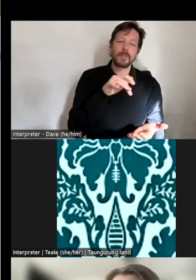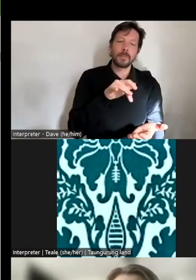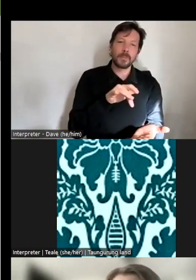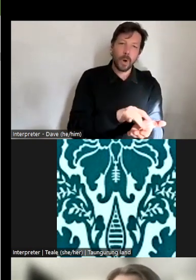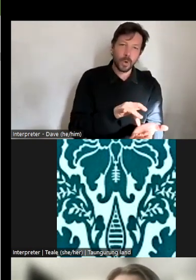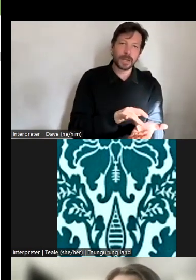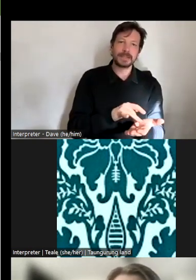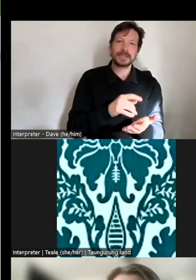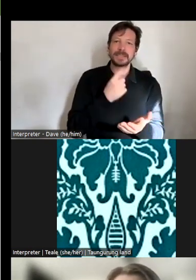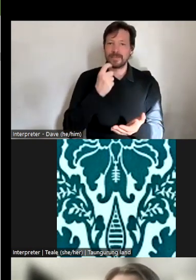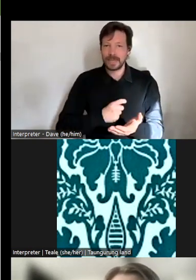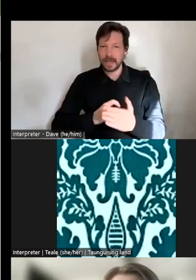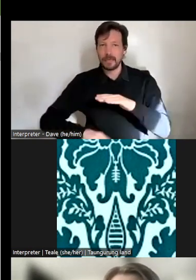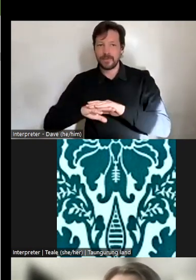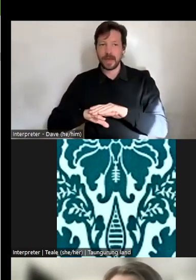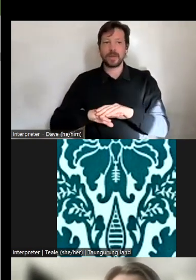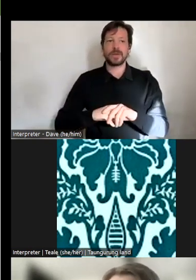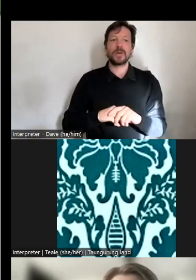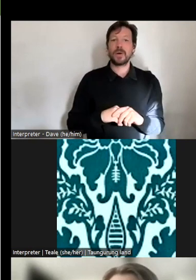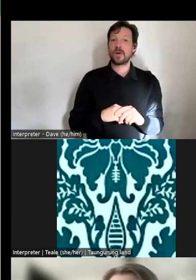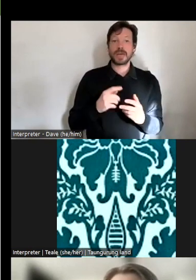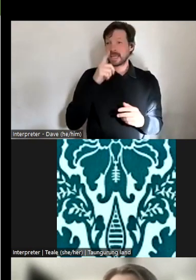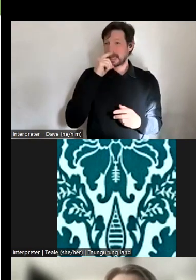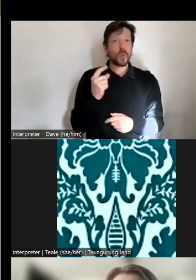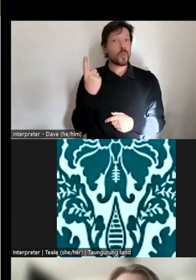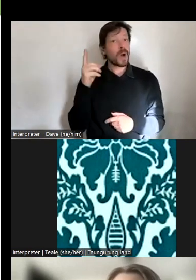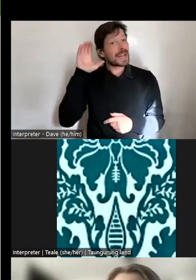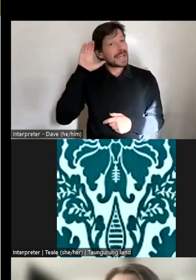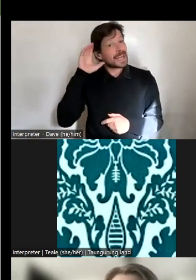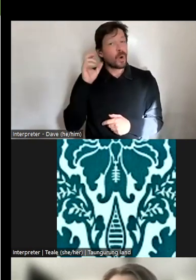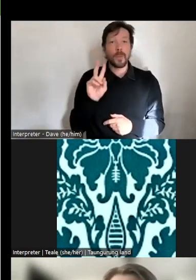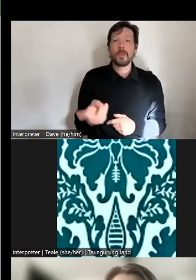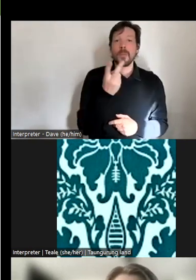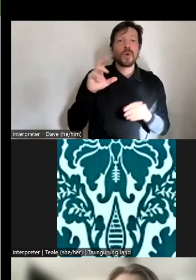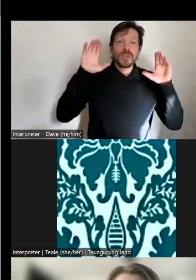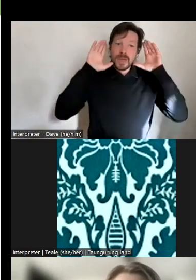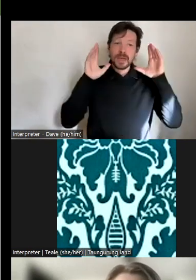and unilateral or bilateral sensorineural auditory, neuropathy, or mixed.